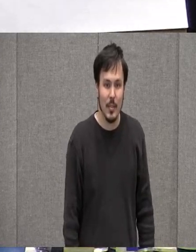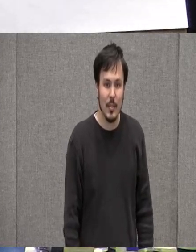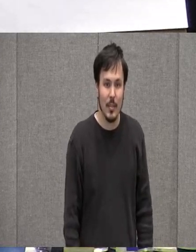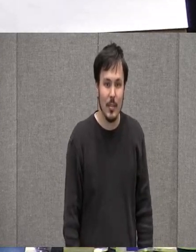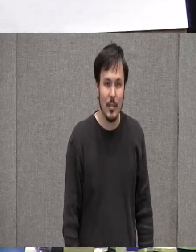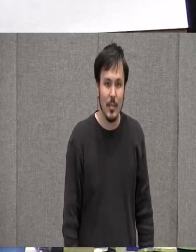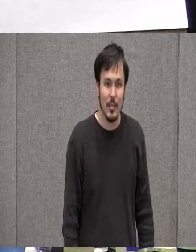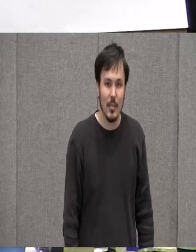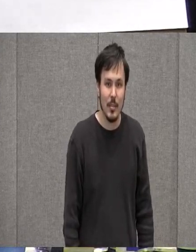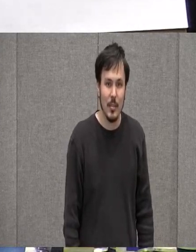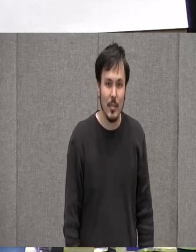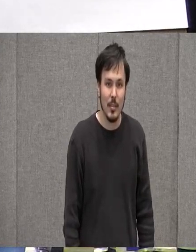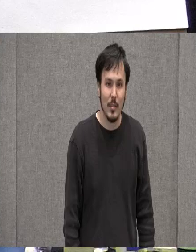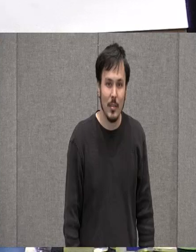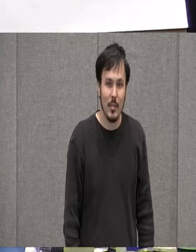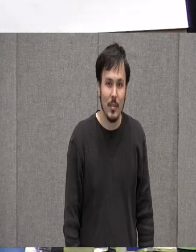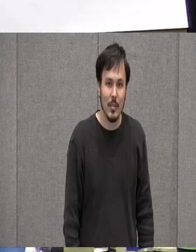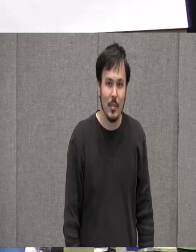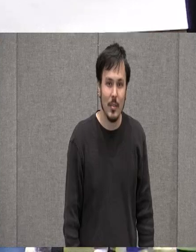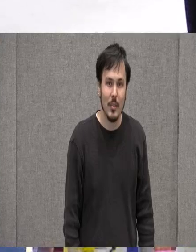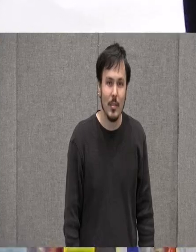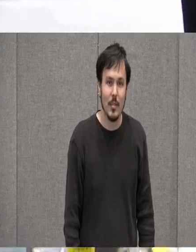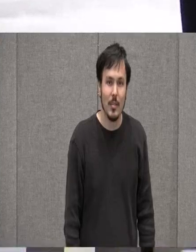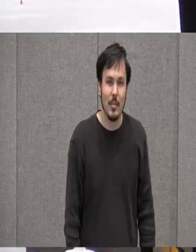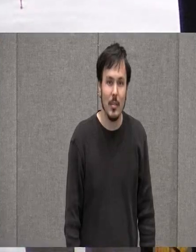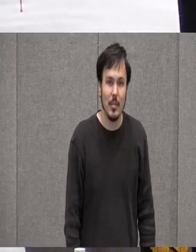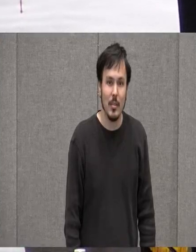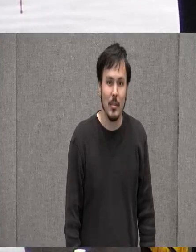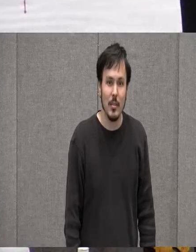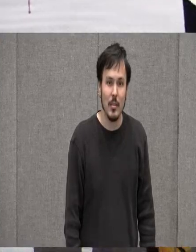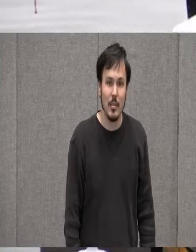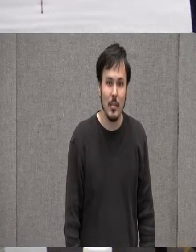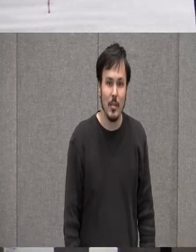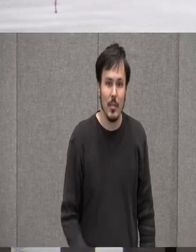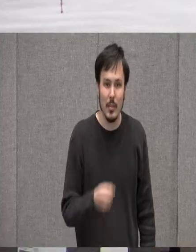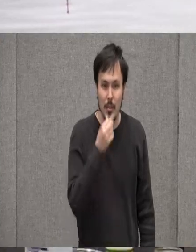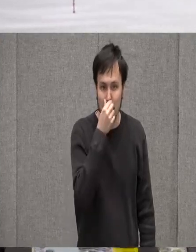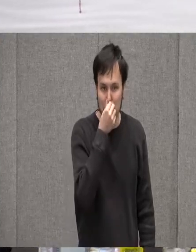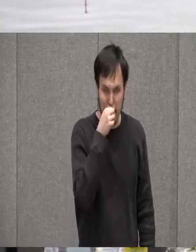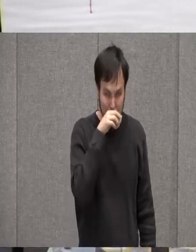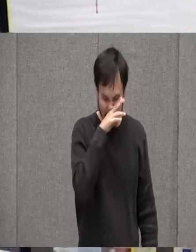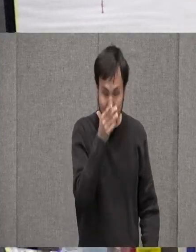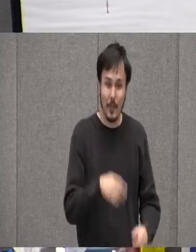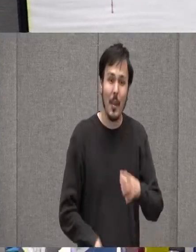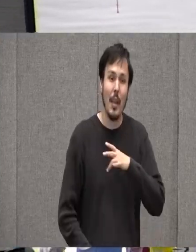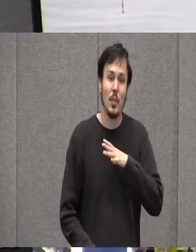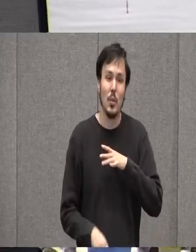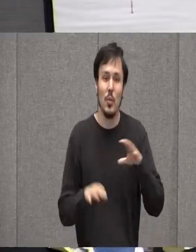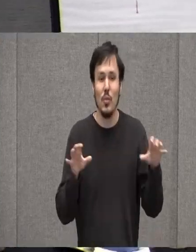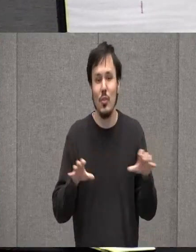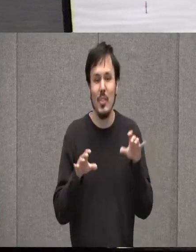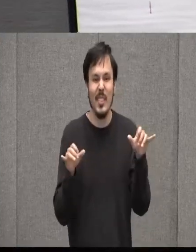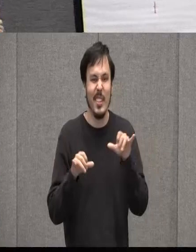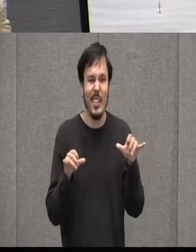There you go. [Ms Potter] Ooh, yeah. So it's really cool to do it in sort of a flat, it's almost like a meat tray